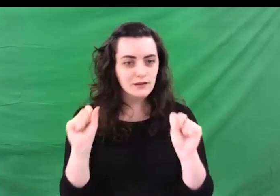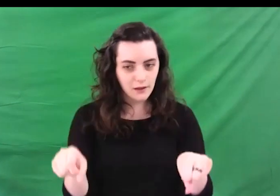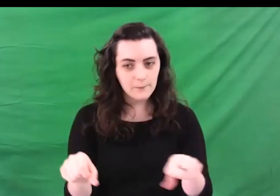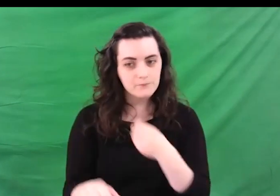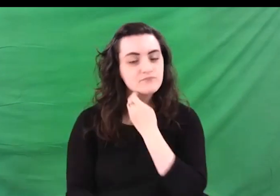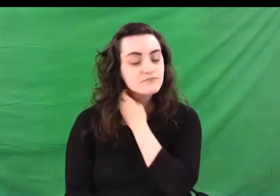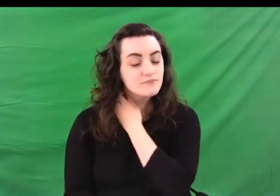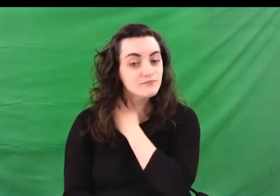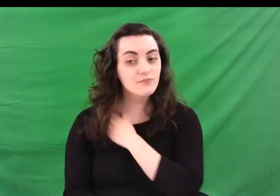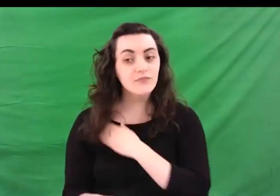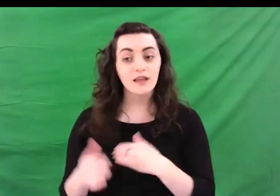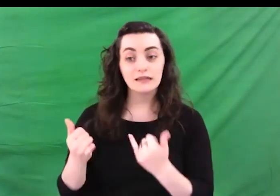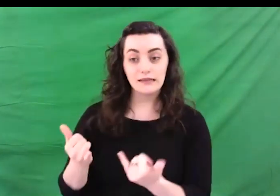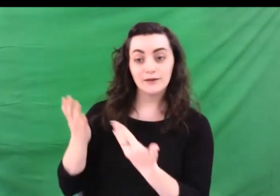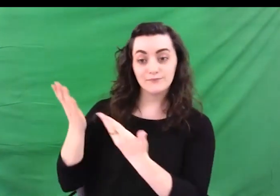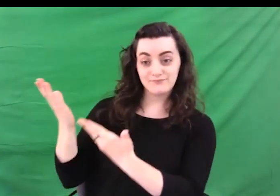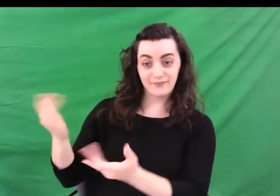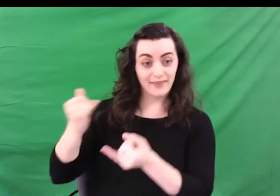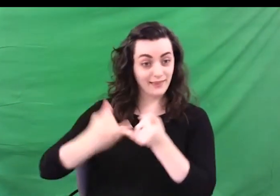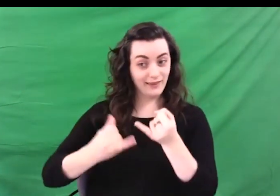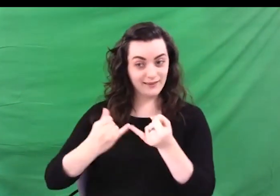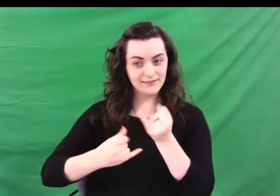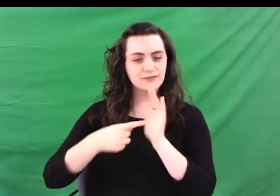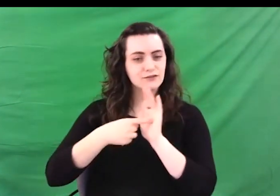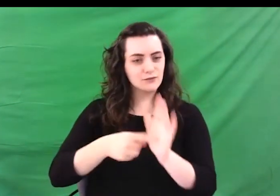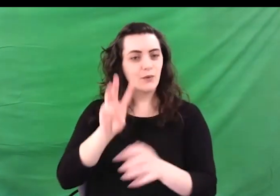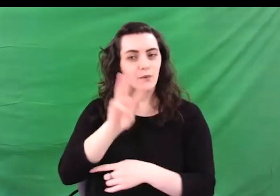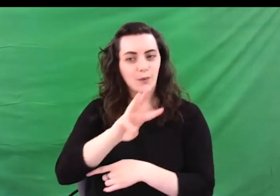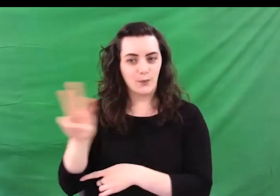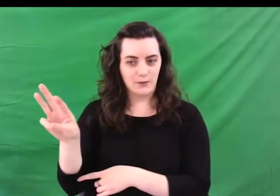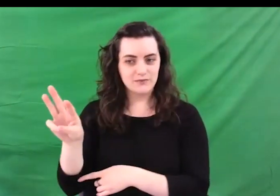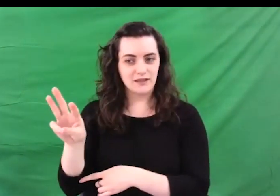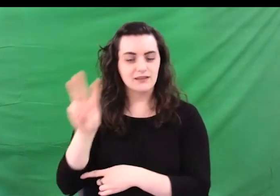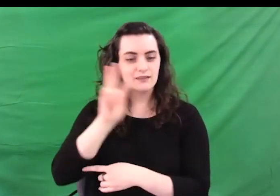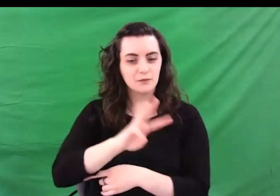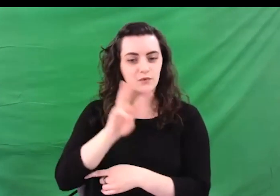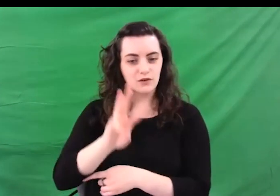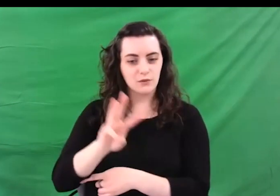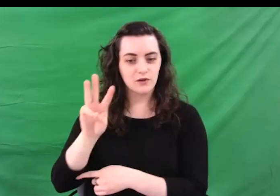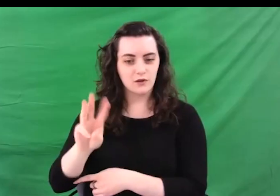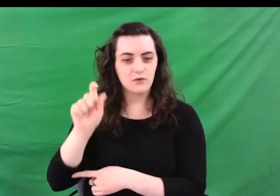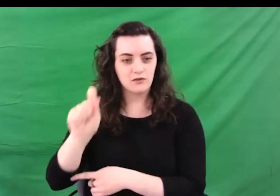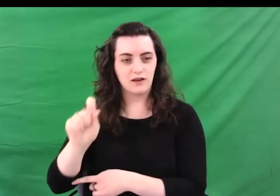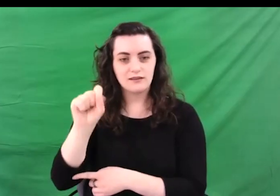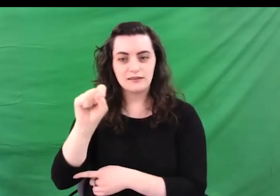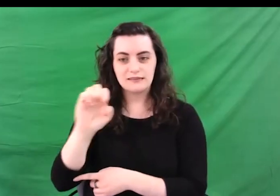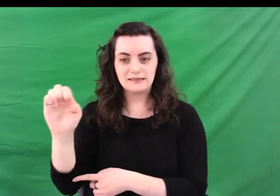I'm going to leave you with a website. It's www.seethesound.org.